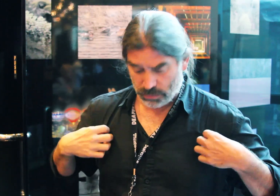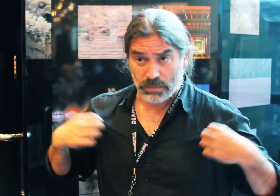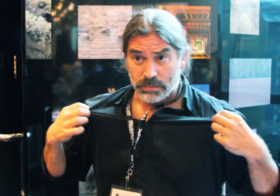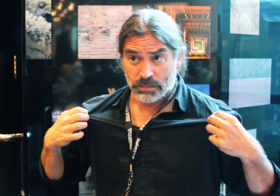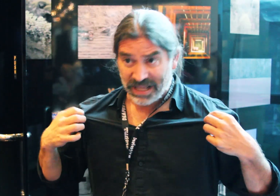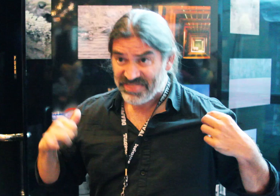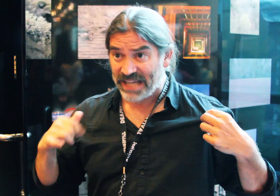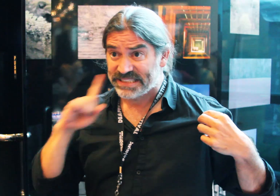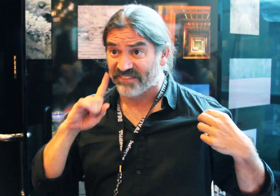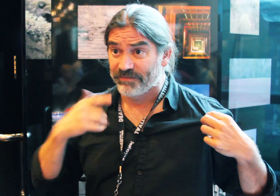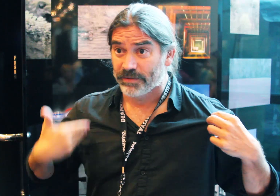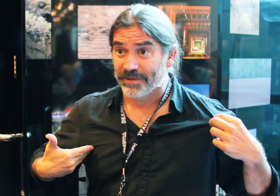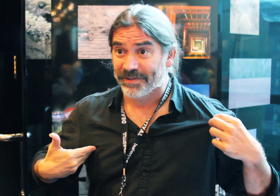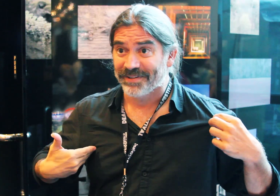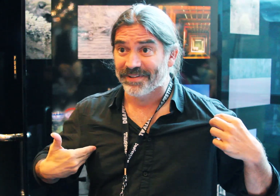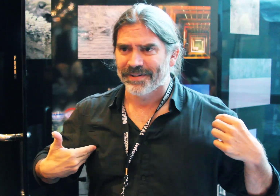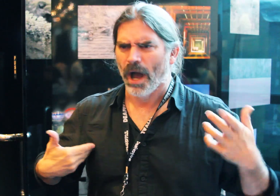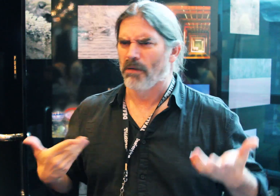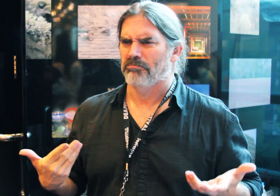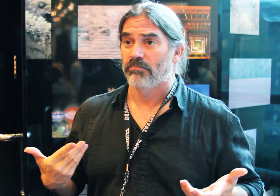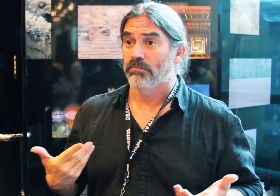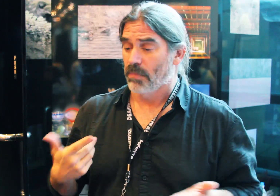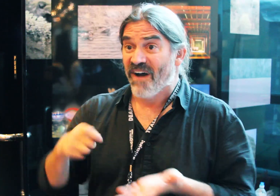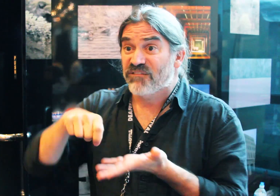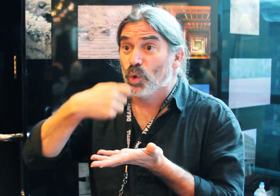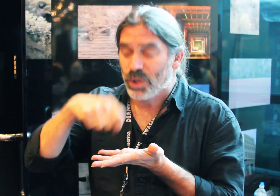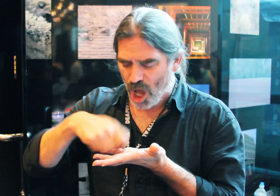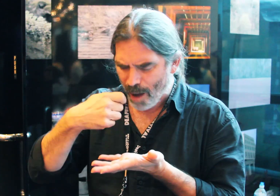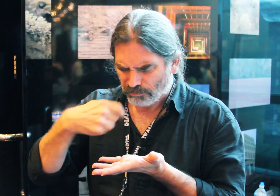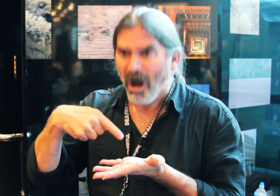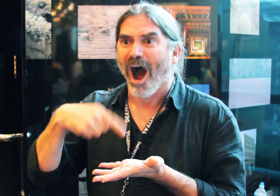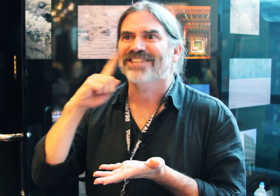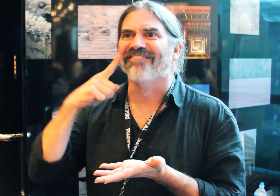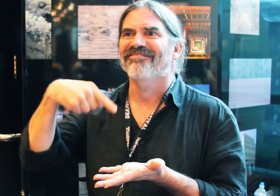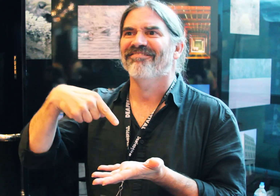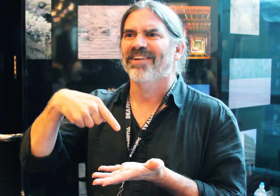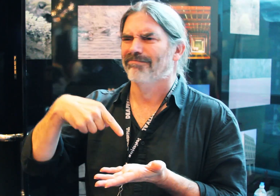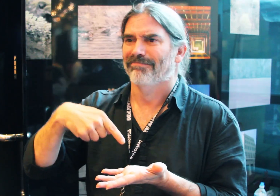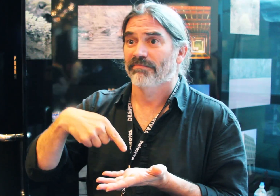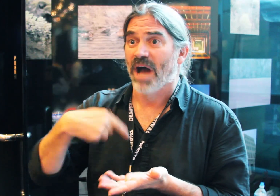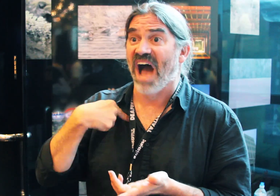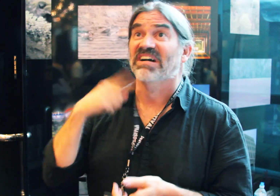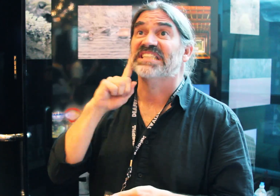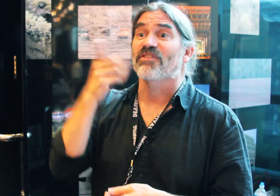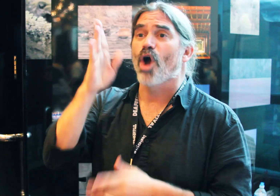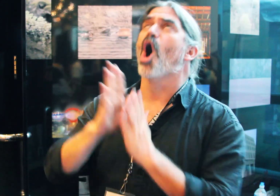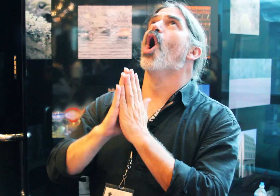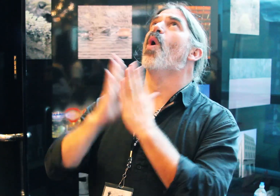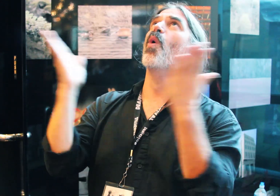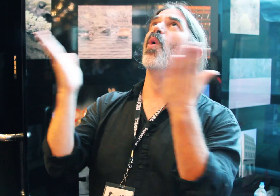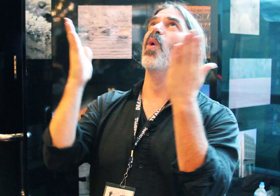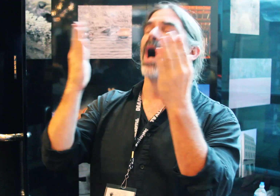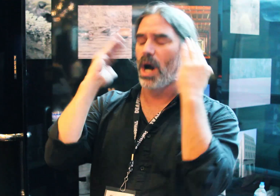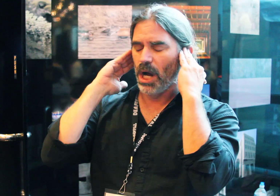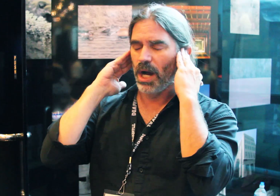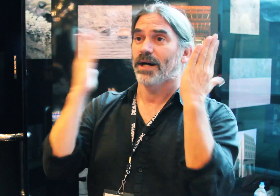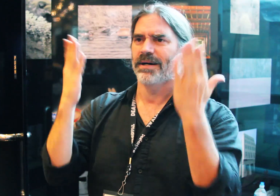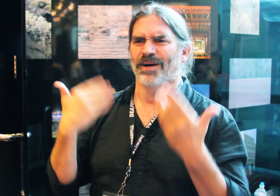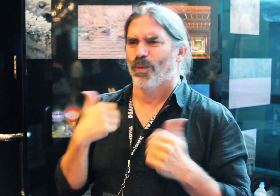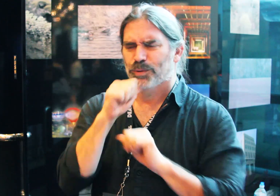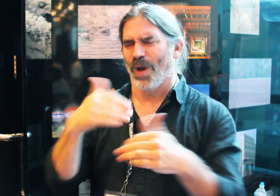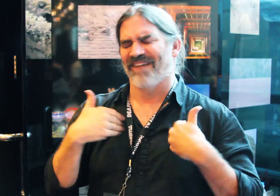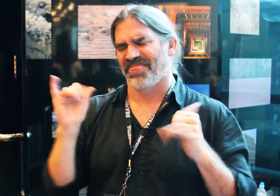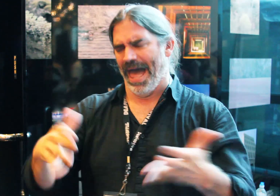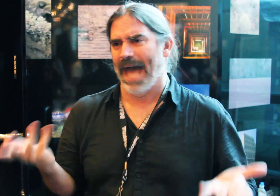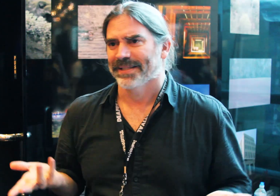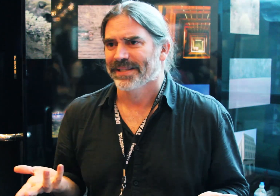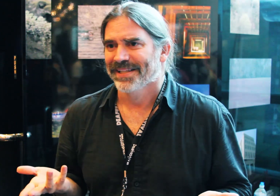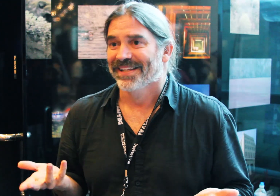:tugs shirt: Is this Deaf? Food...Deaf (no)? Do we pray to Deaf gods? No, we don't have that.